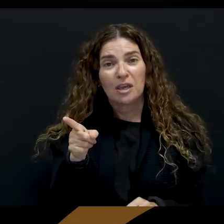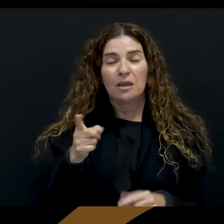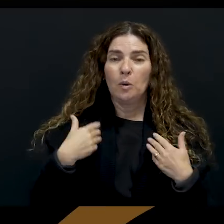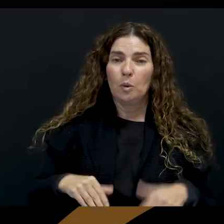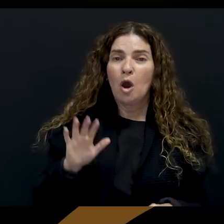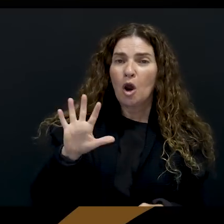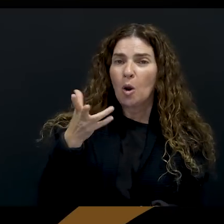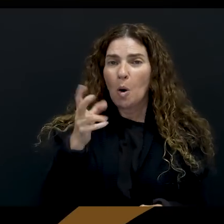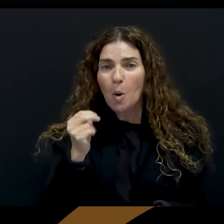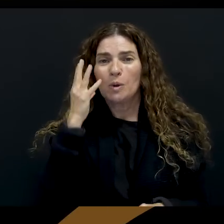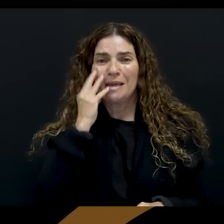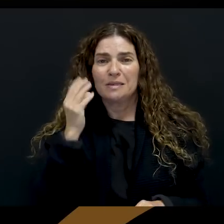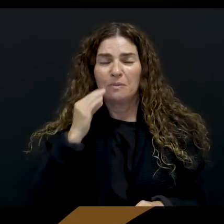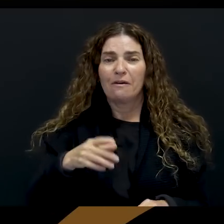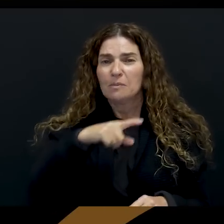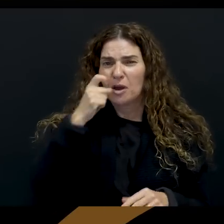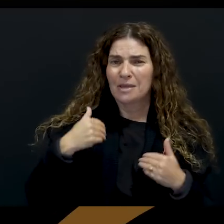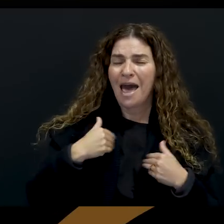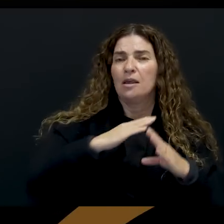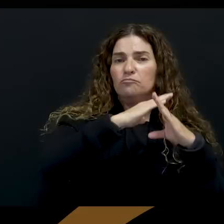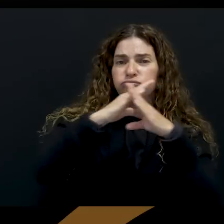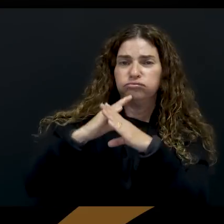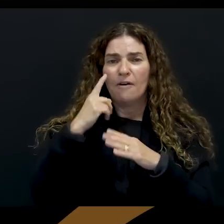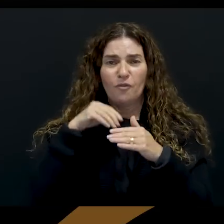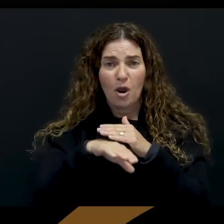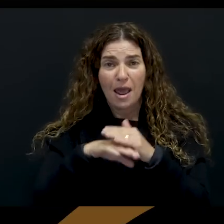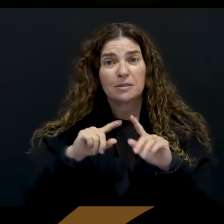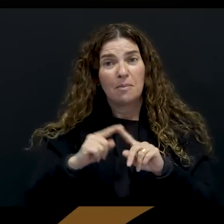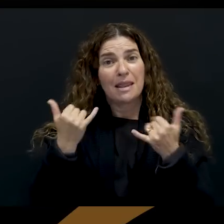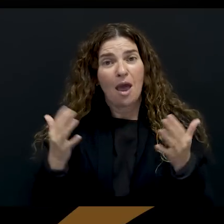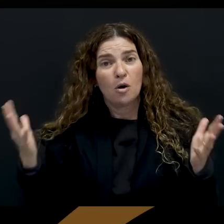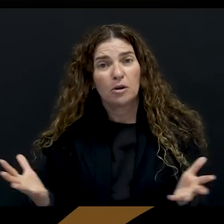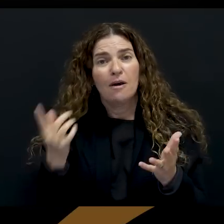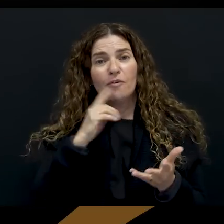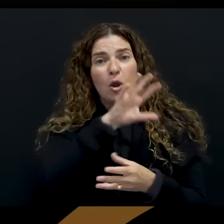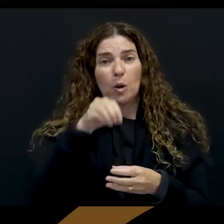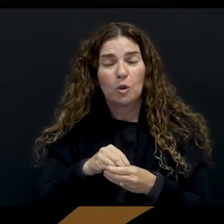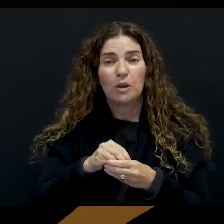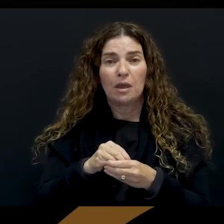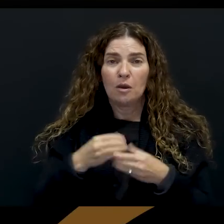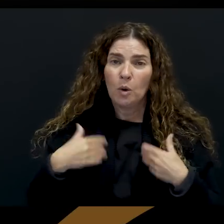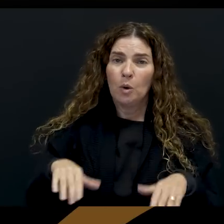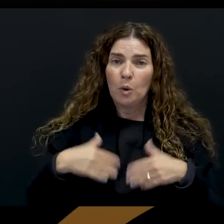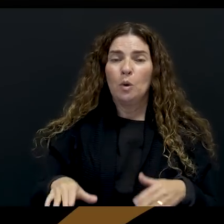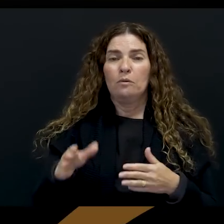Sam is able to draw upon her lived experience of barriers to access in order to help foster inclusive design.